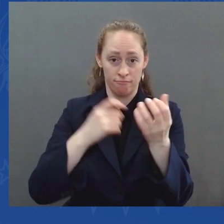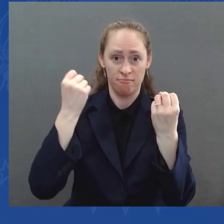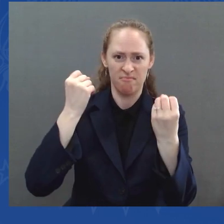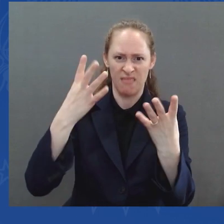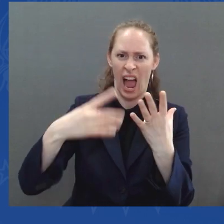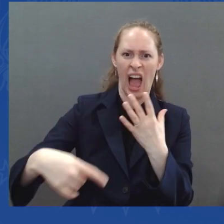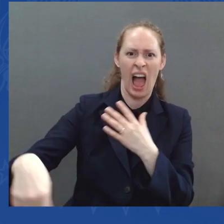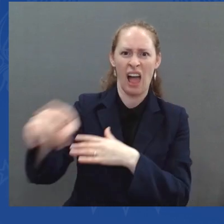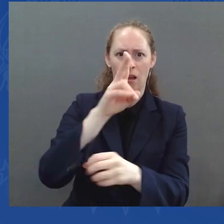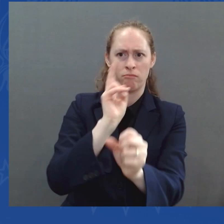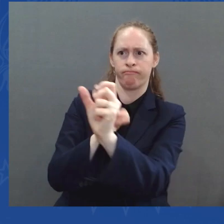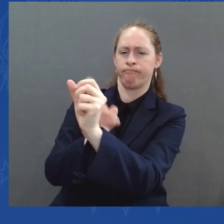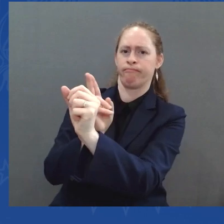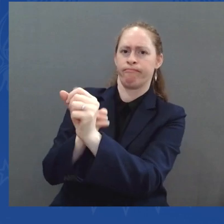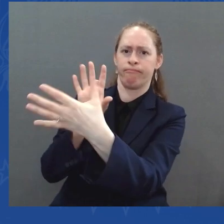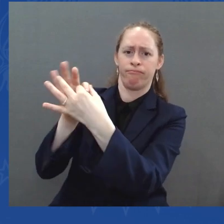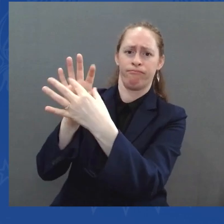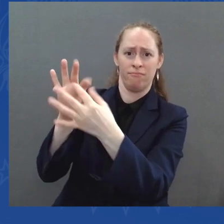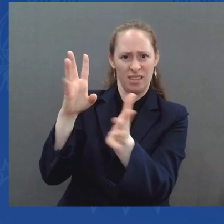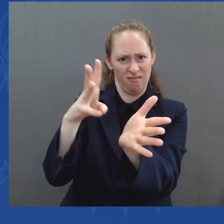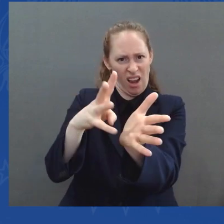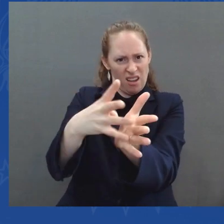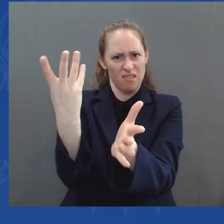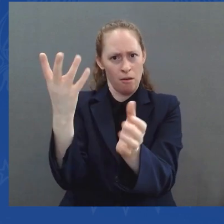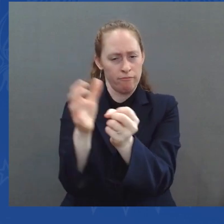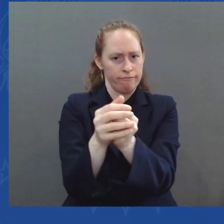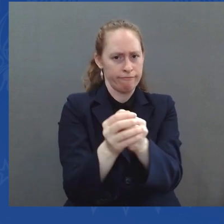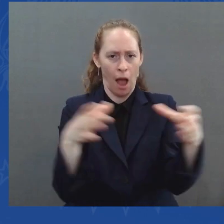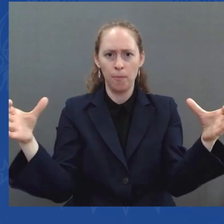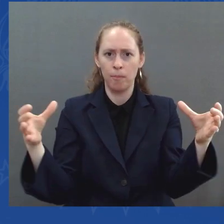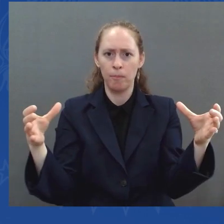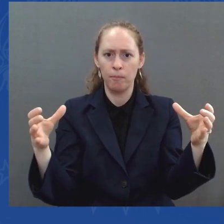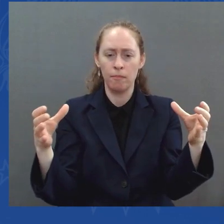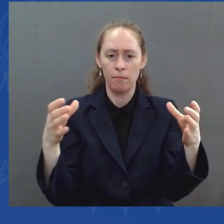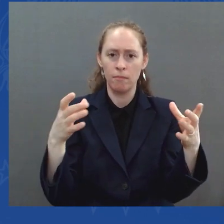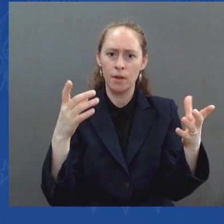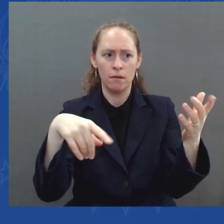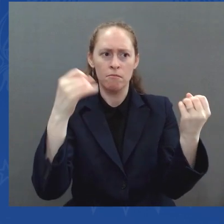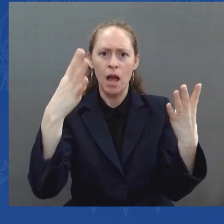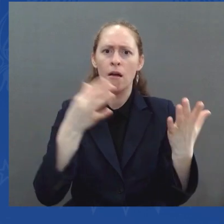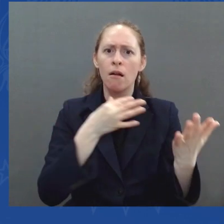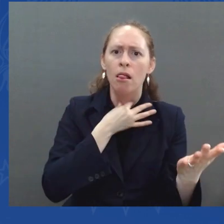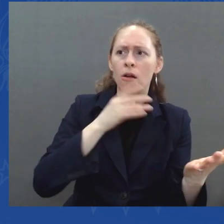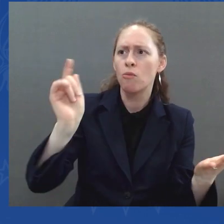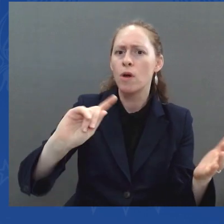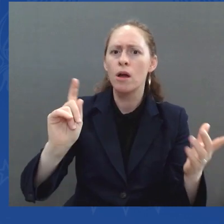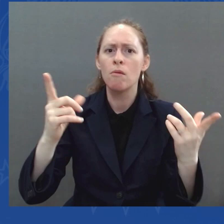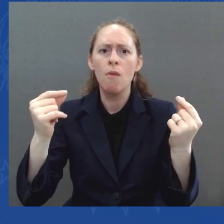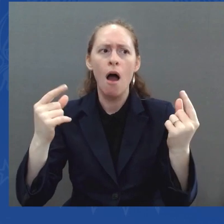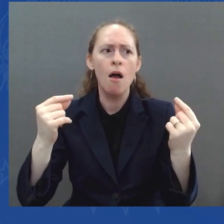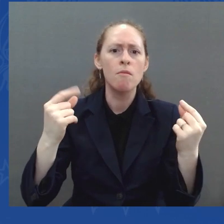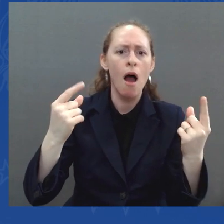The president has heard me say we work together and they say, well, Biden and Obama are doing great on foreign policy.